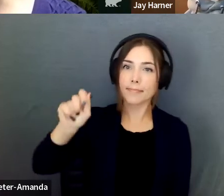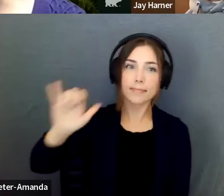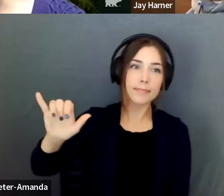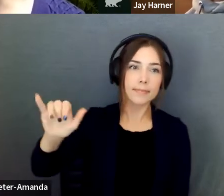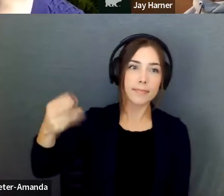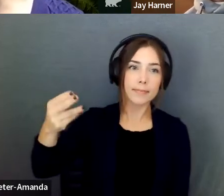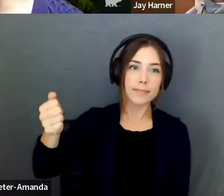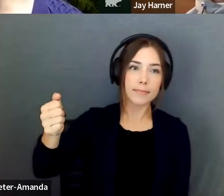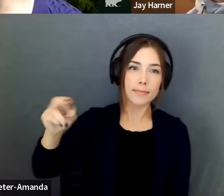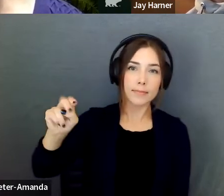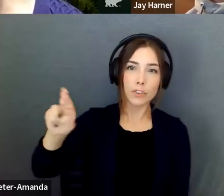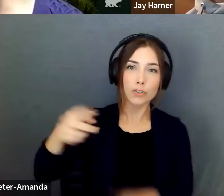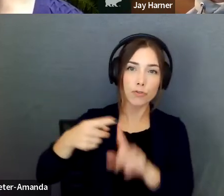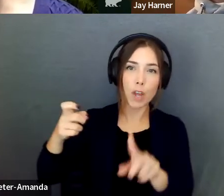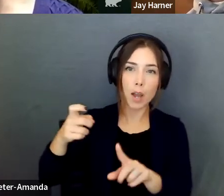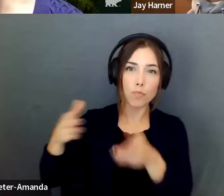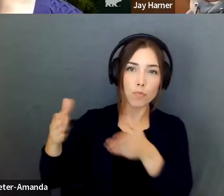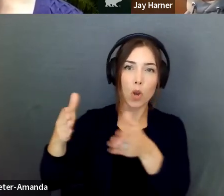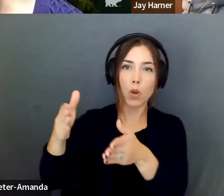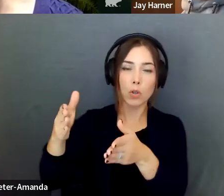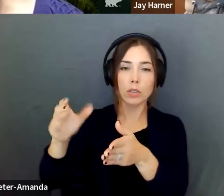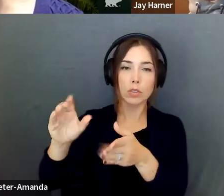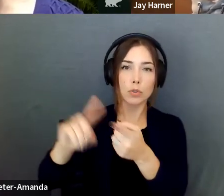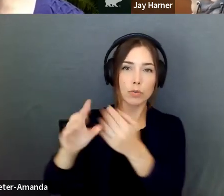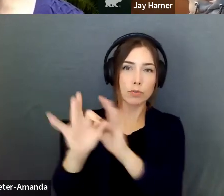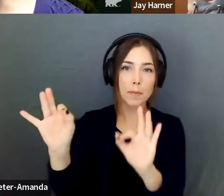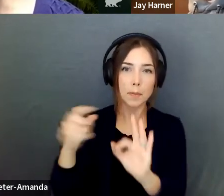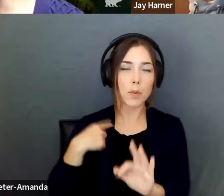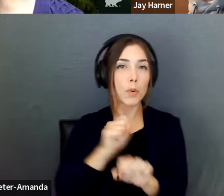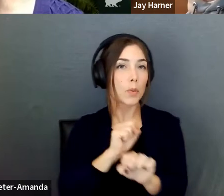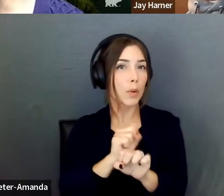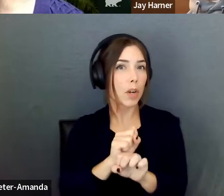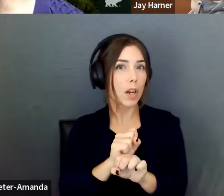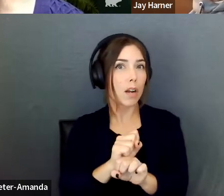Unthing we do we work on advocating on consumers' behalf.